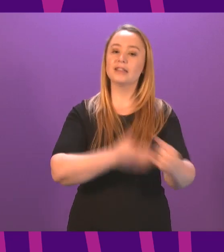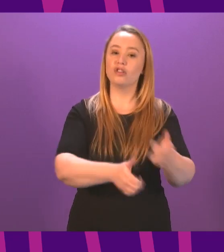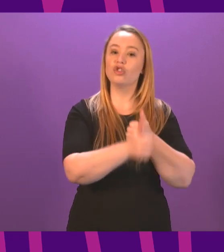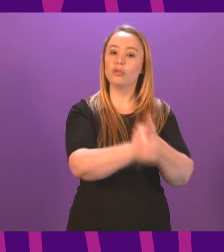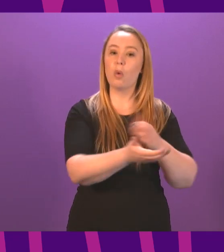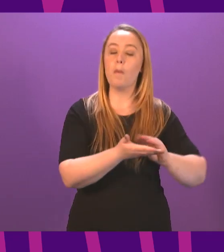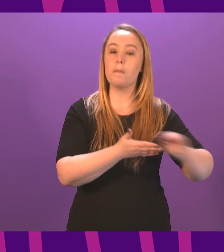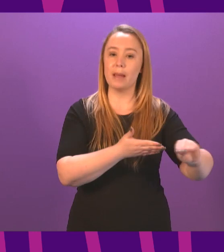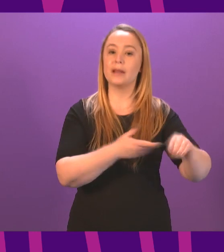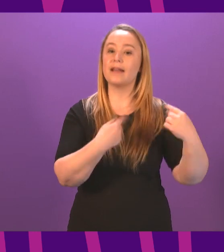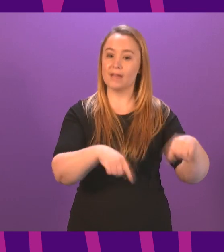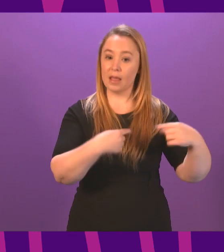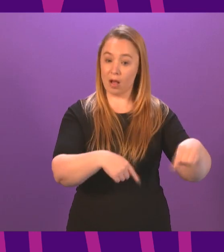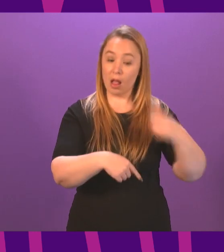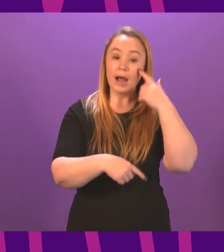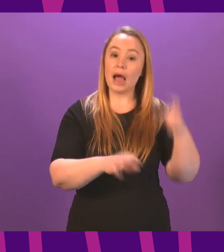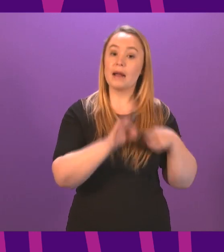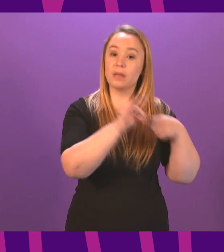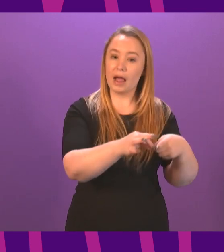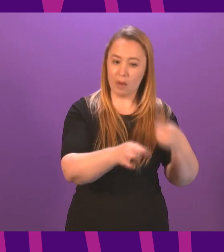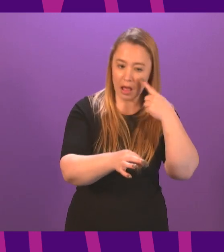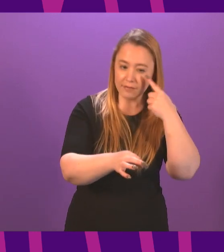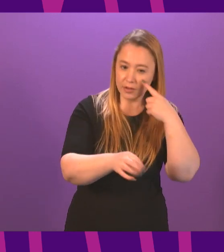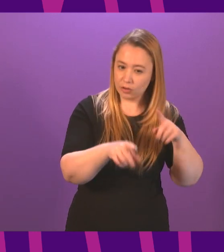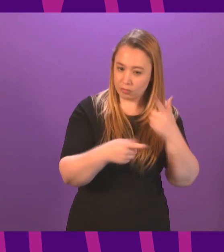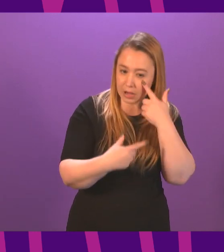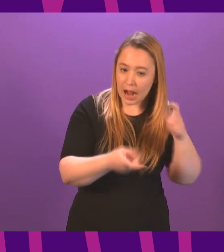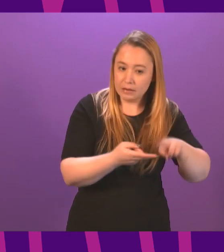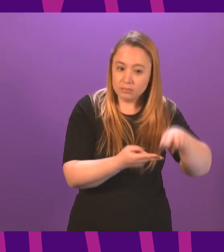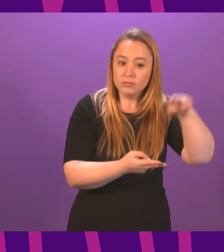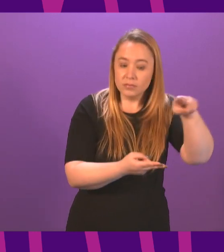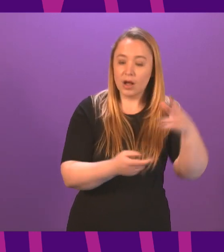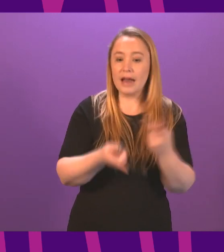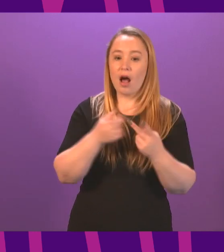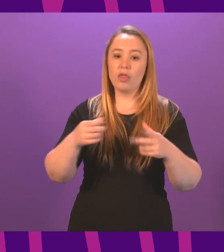we can enhance and extend that to other groups. We have set up an outreach service through